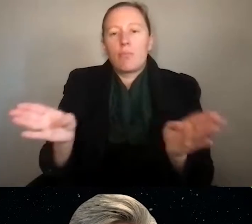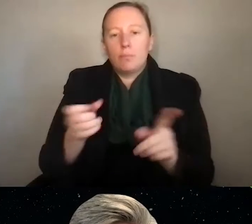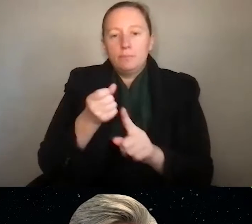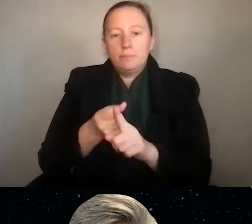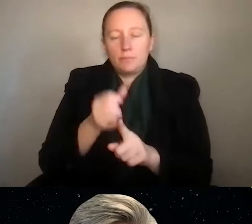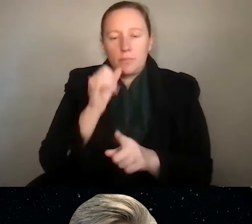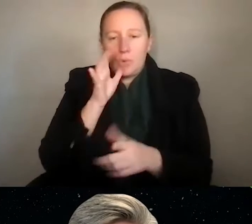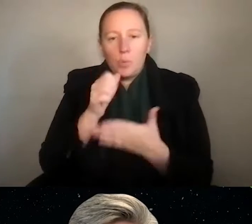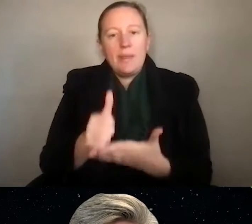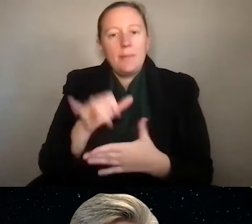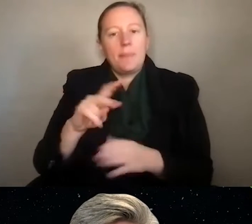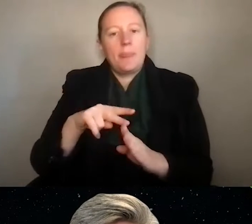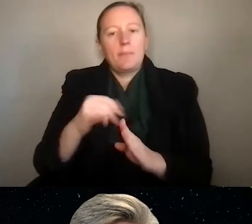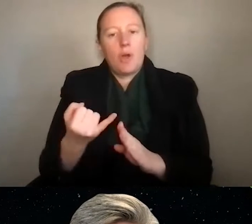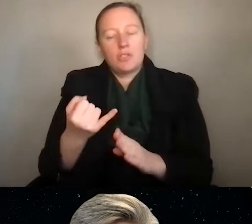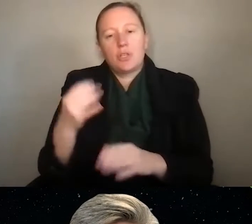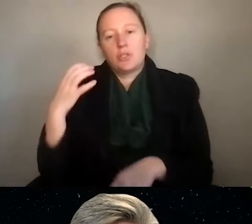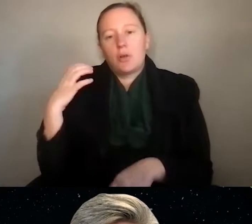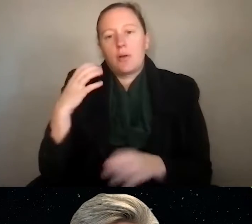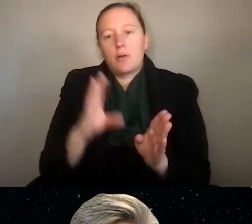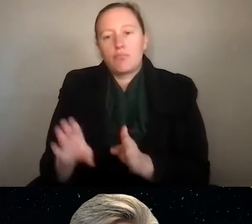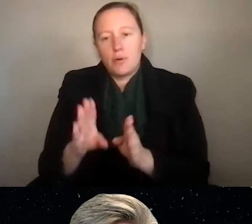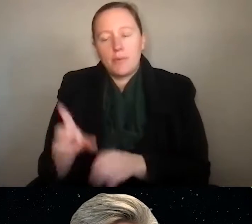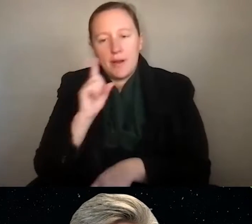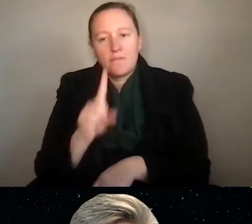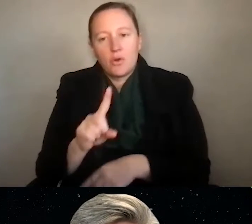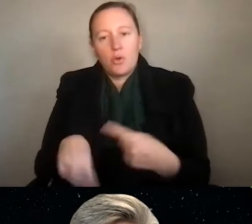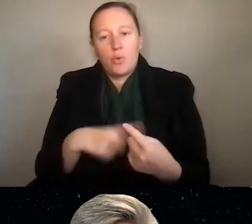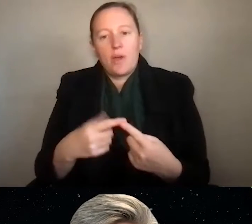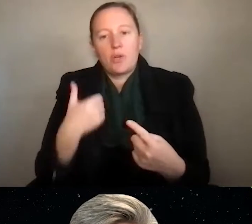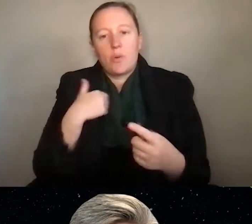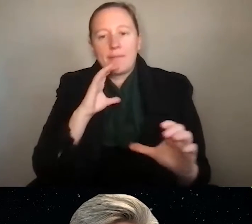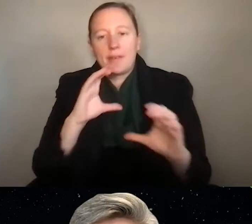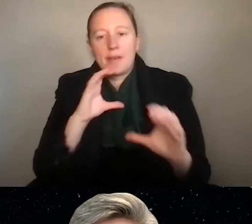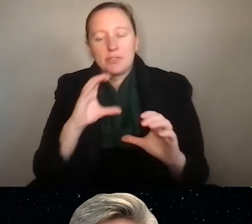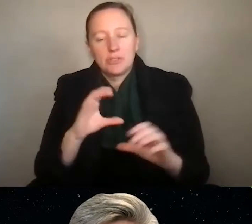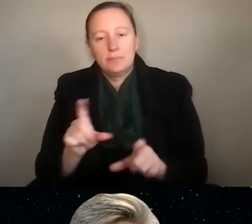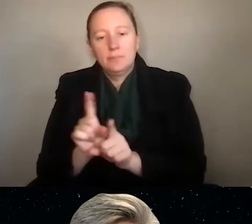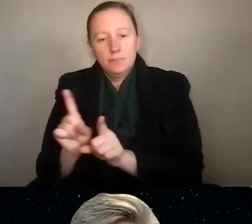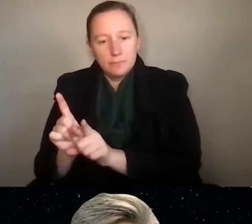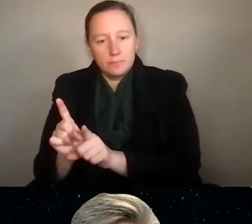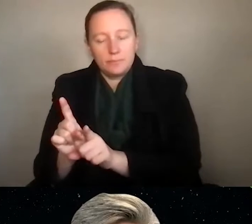that project officer prepare for you when you have the conversation, and then also if it doesn't quite